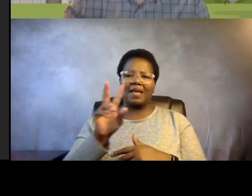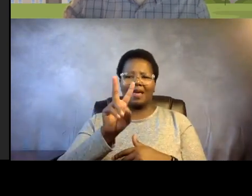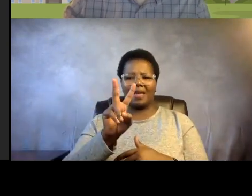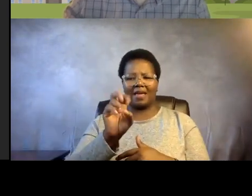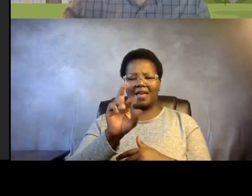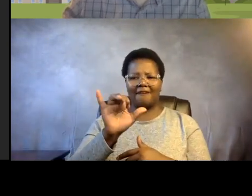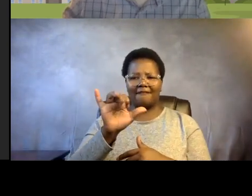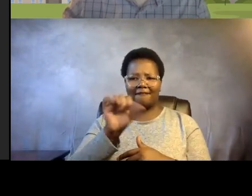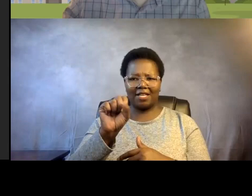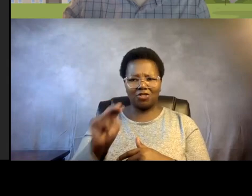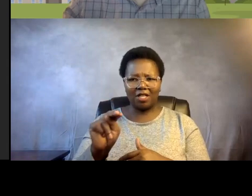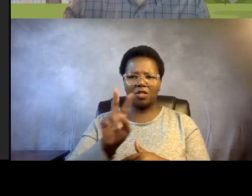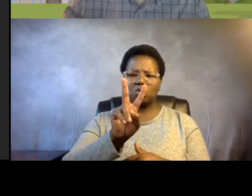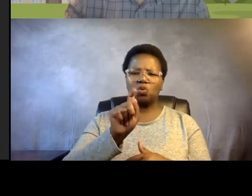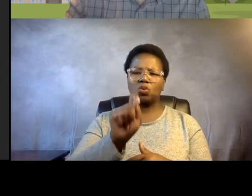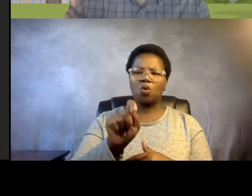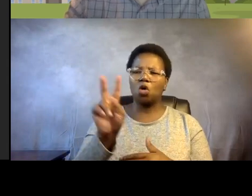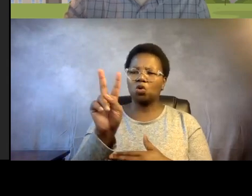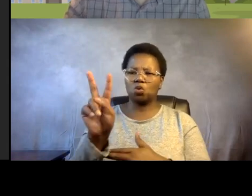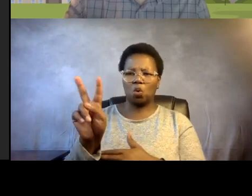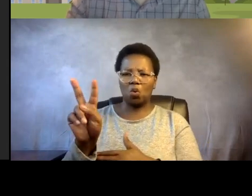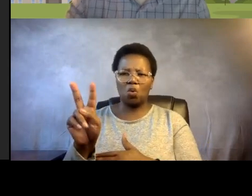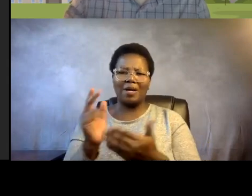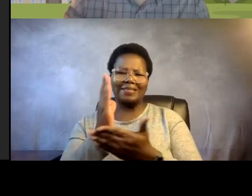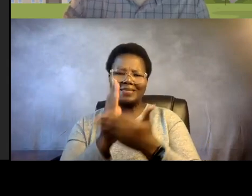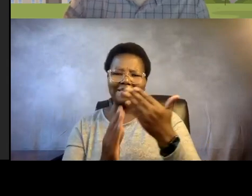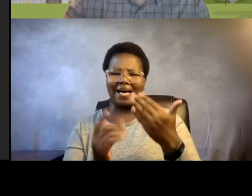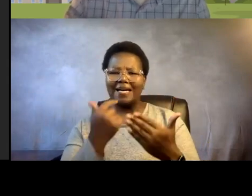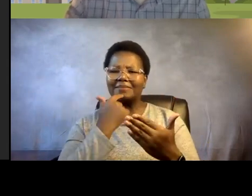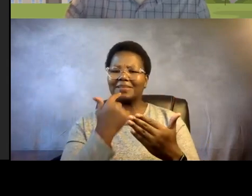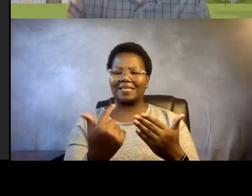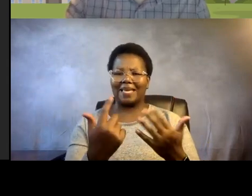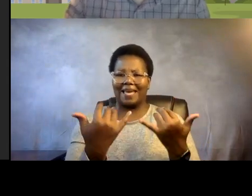will add additional new requirements for the area consumed by focus indicators and how that